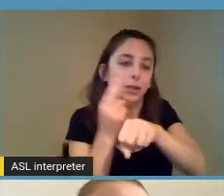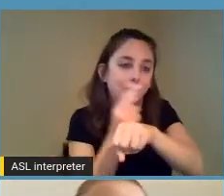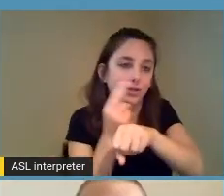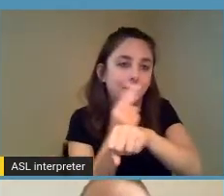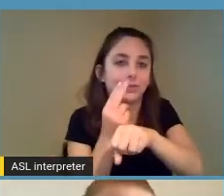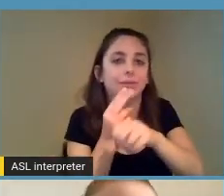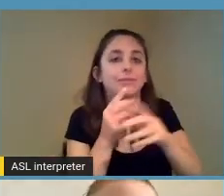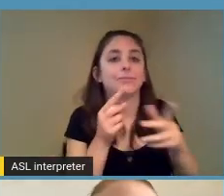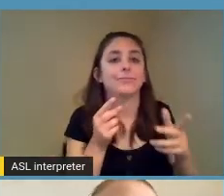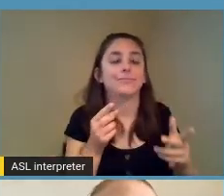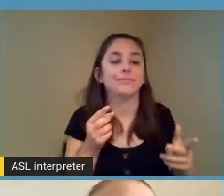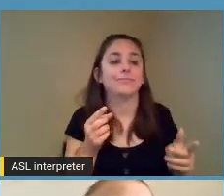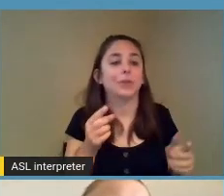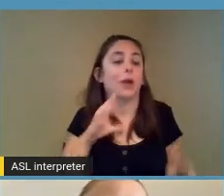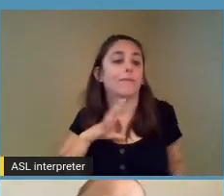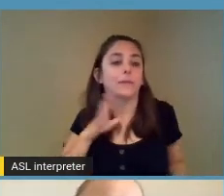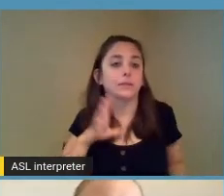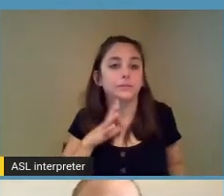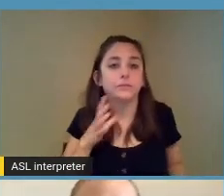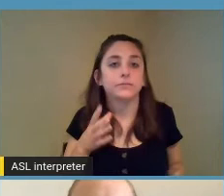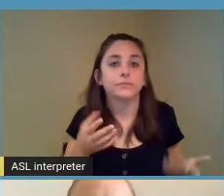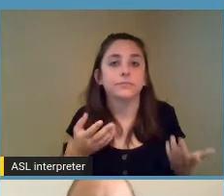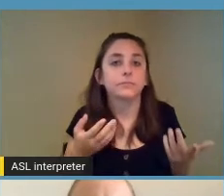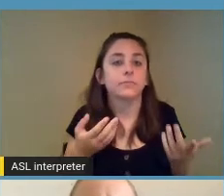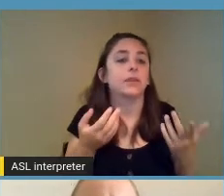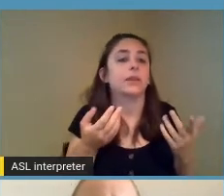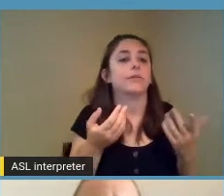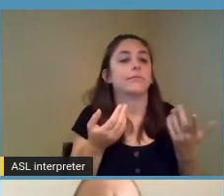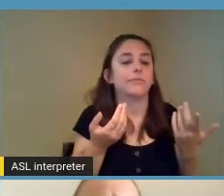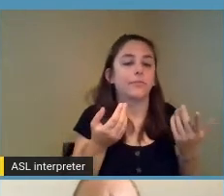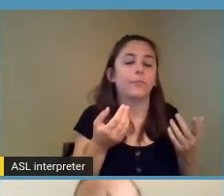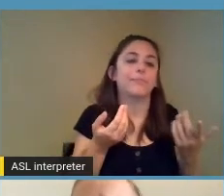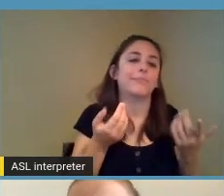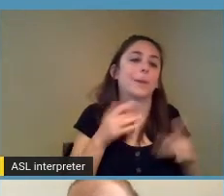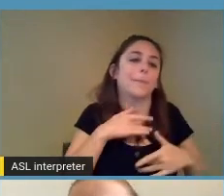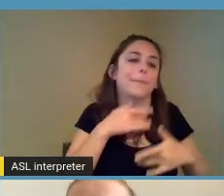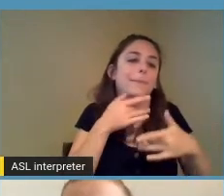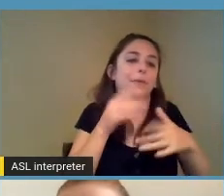I think it is mostly designed for people who are making music but the simplicity and the